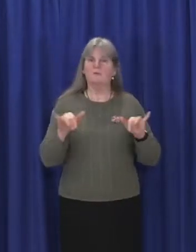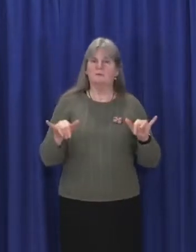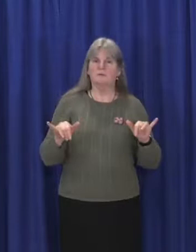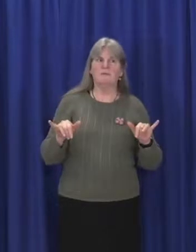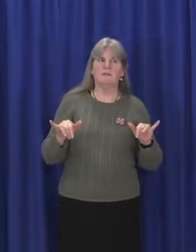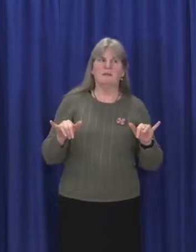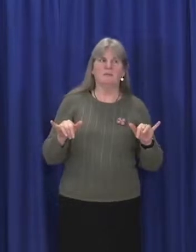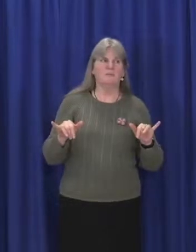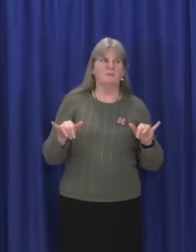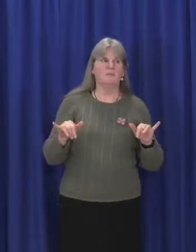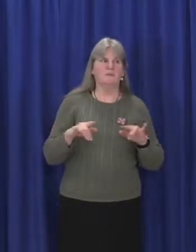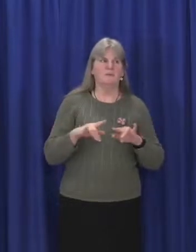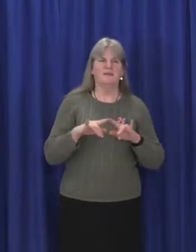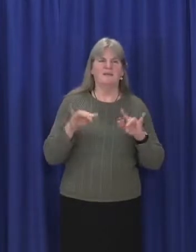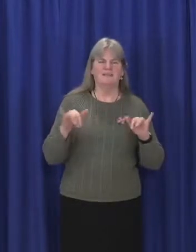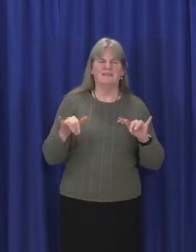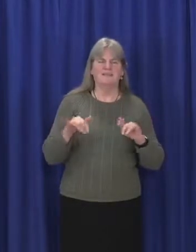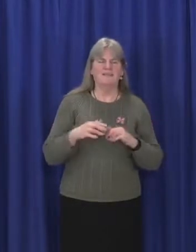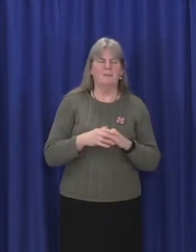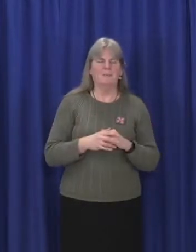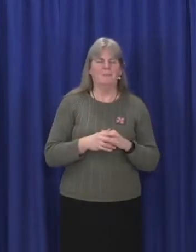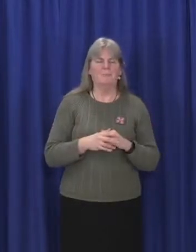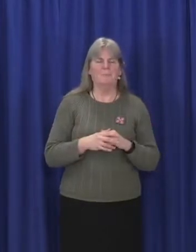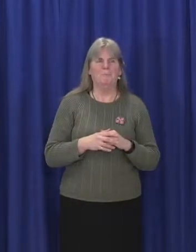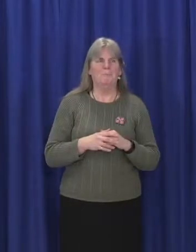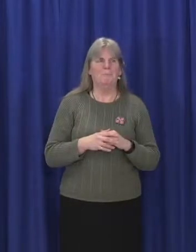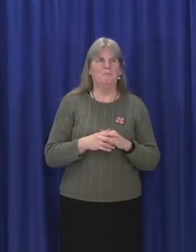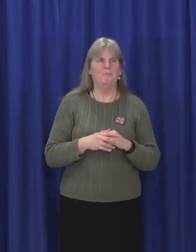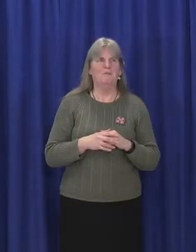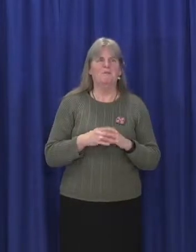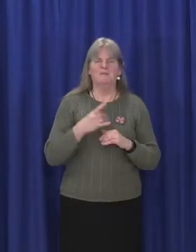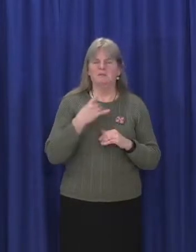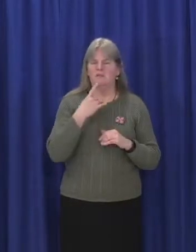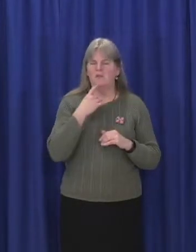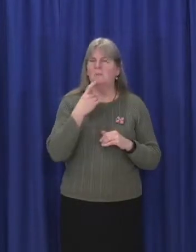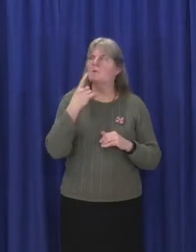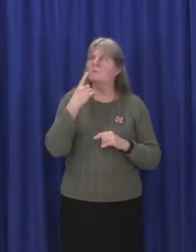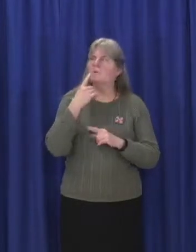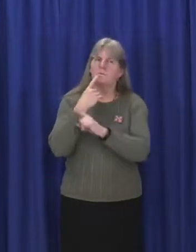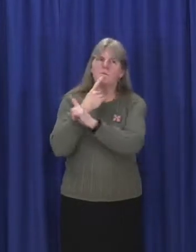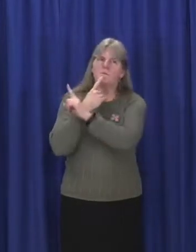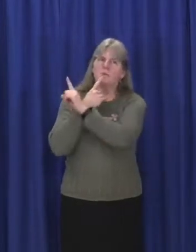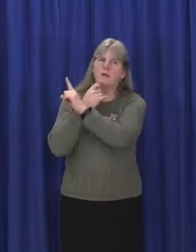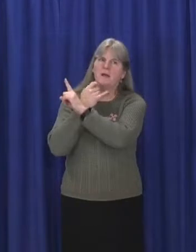It was in our media notes. Renée: It was regarding the traffic? Yeah. Renée: Perfect, thank you. Vincent, do you have